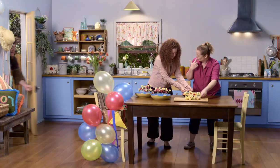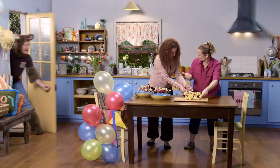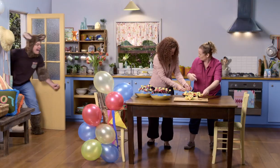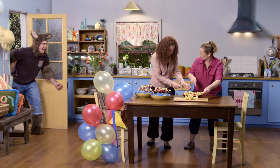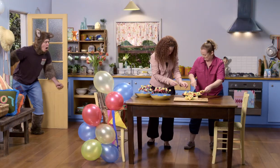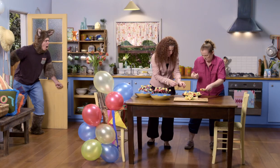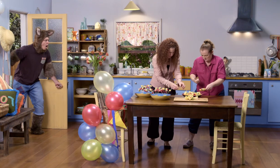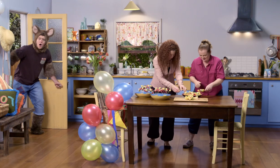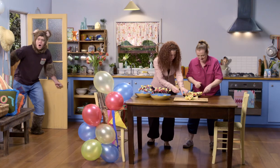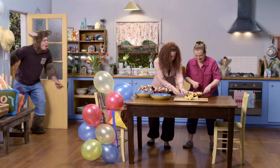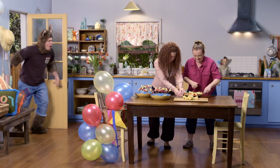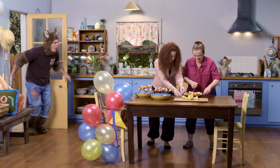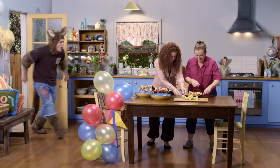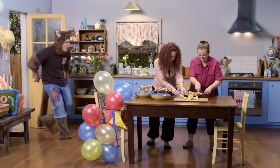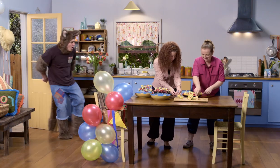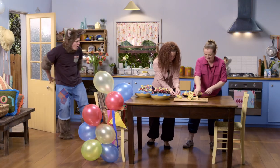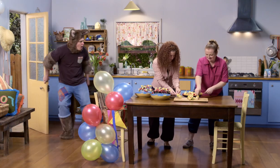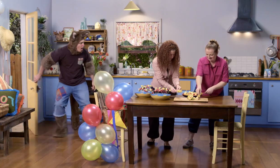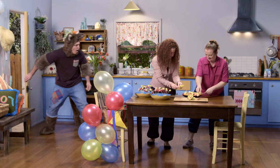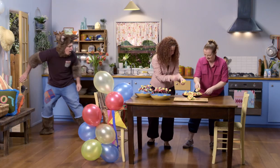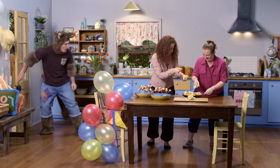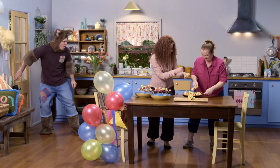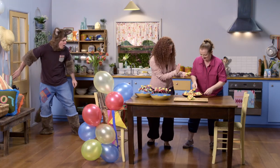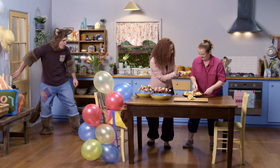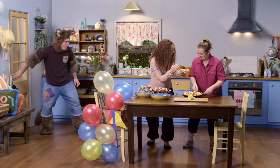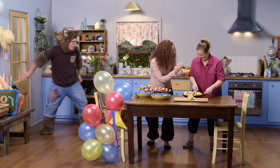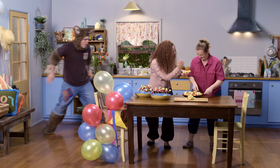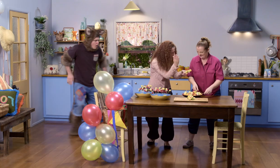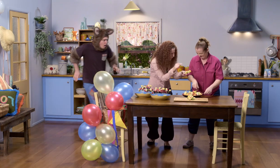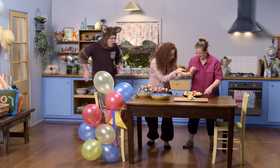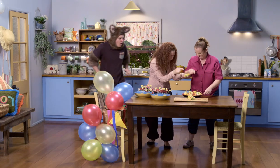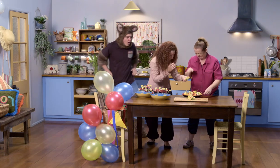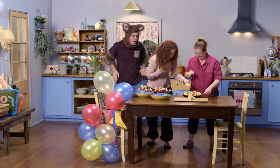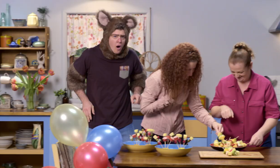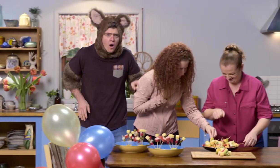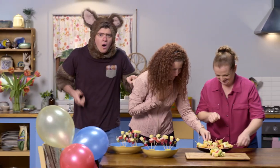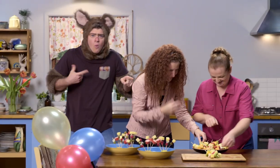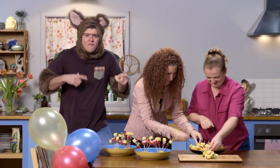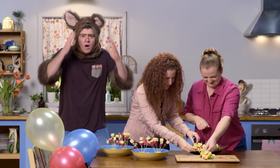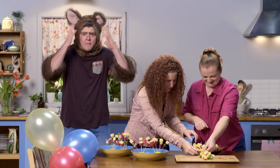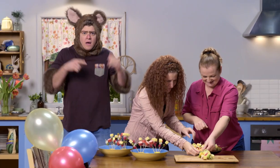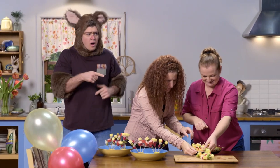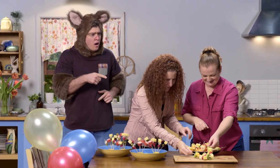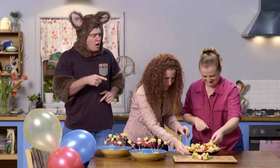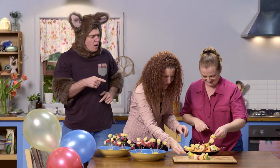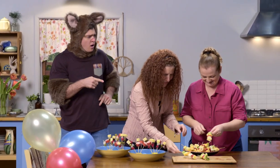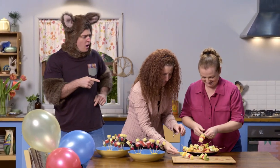These look delicious. Huh? Hmm. Why is Amanda here?